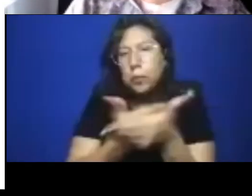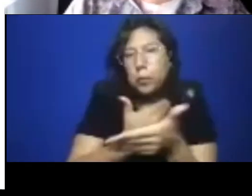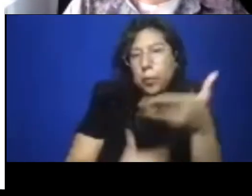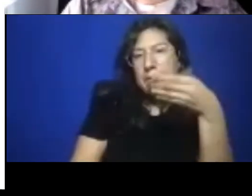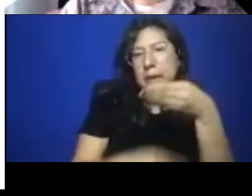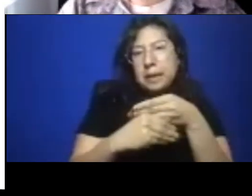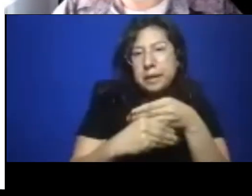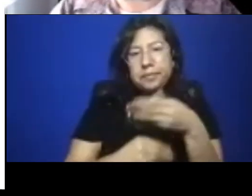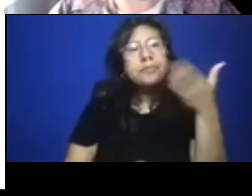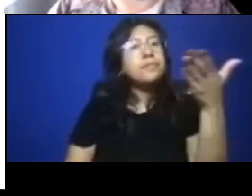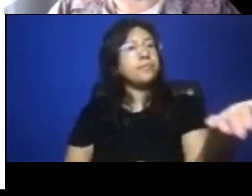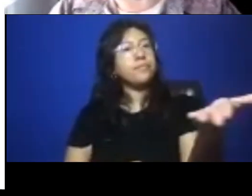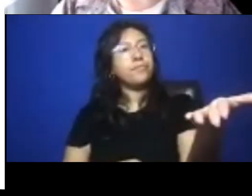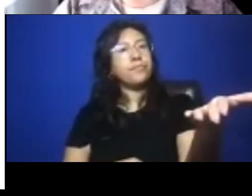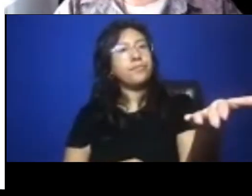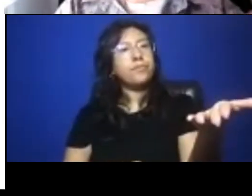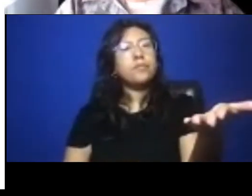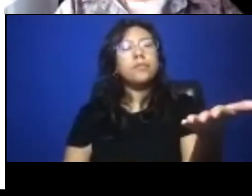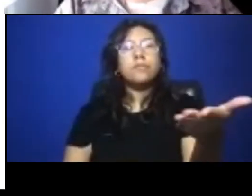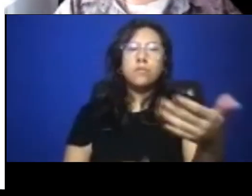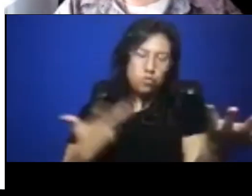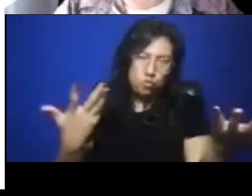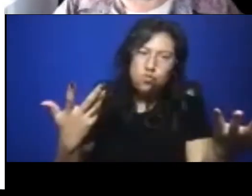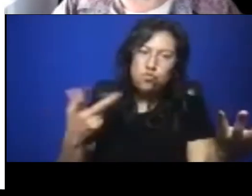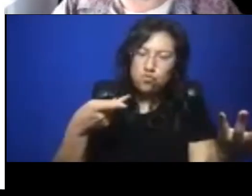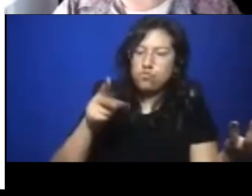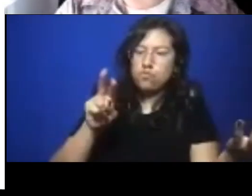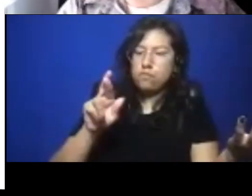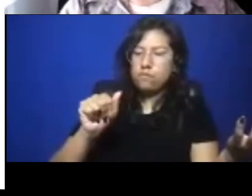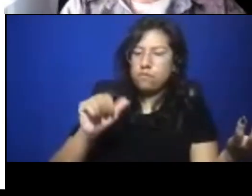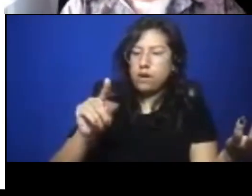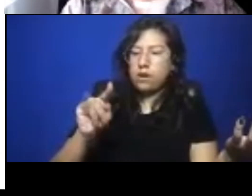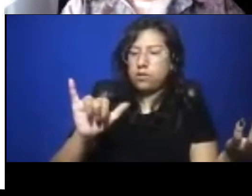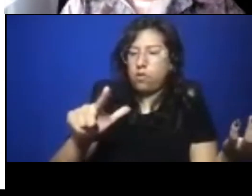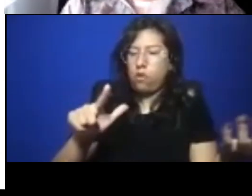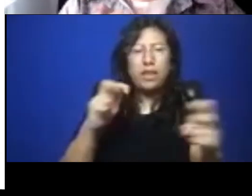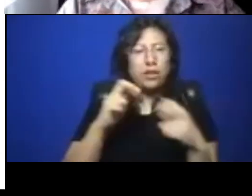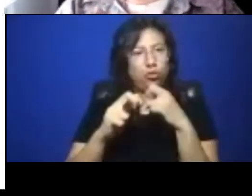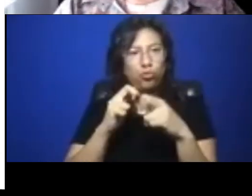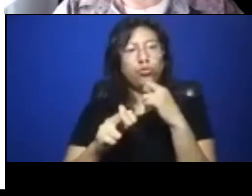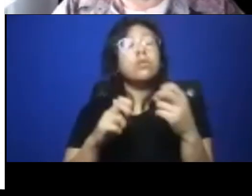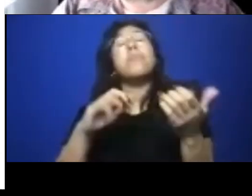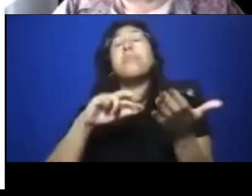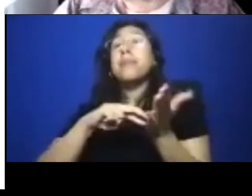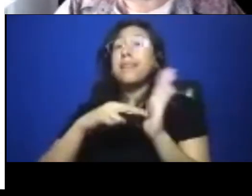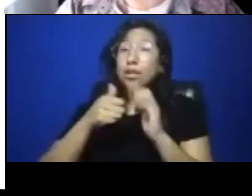So let's look at some practical issues. So someone mentioned transportation, right? So there could be the cost of transportation,